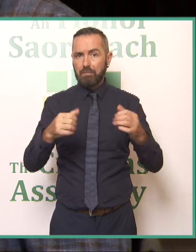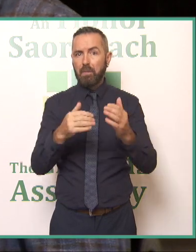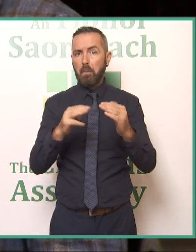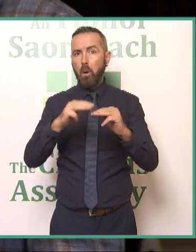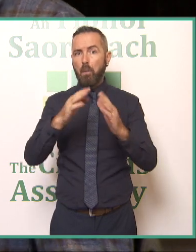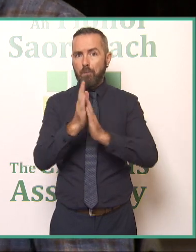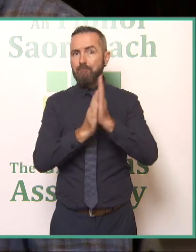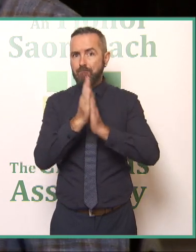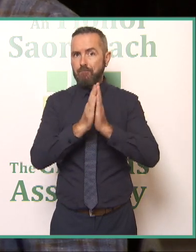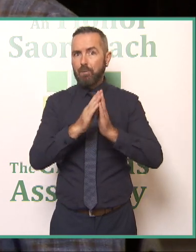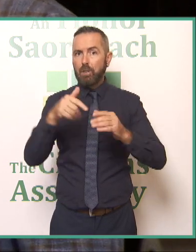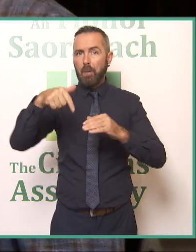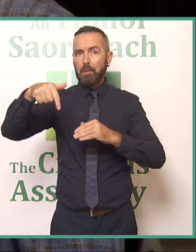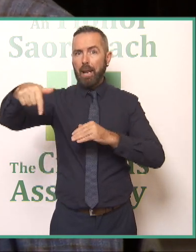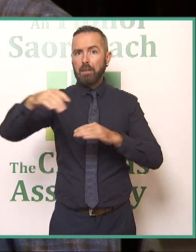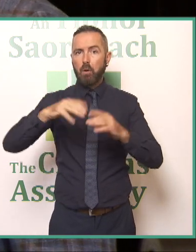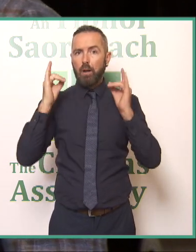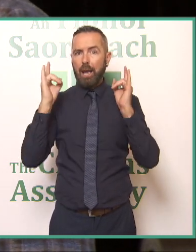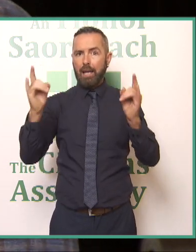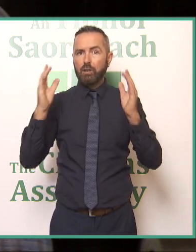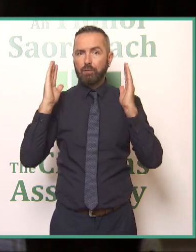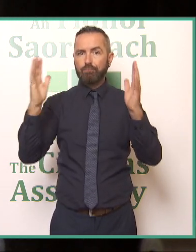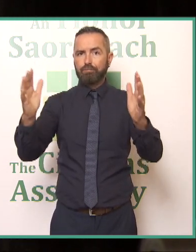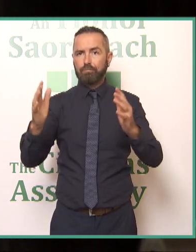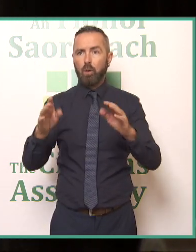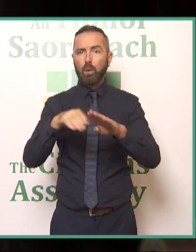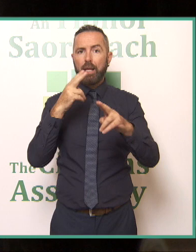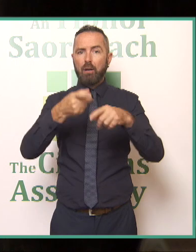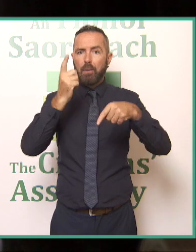I'd like to say grow over trees or hedge road on the farm without being penalized in your in your